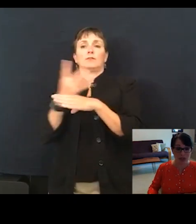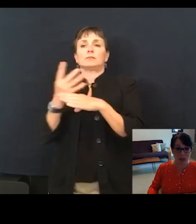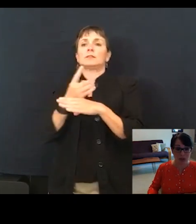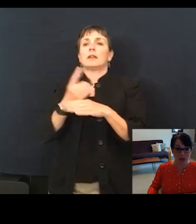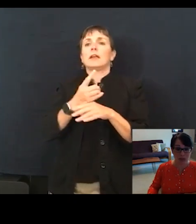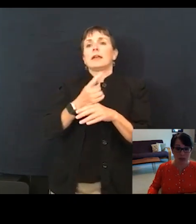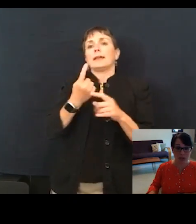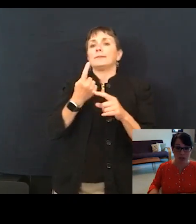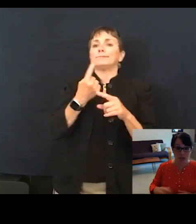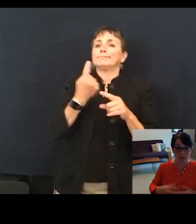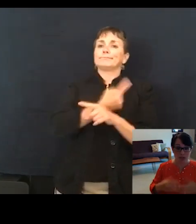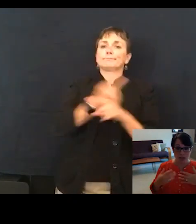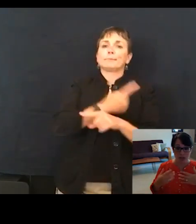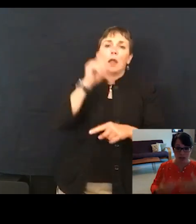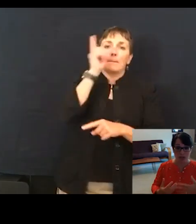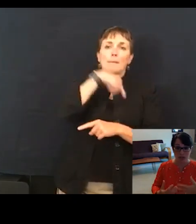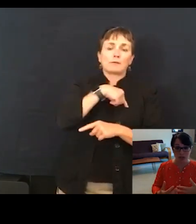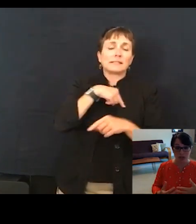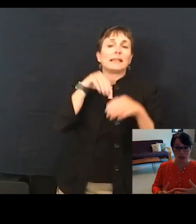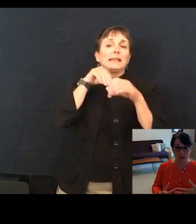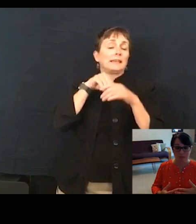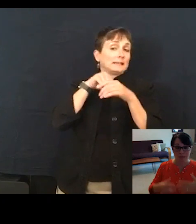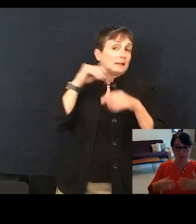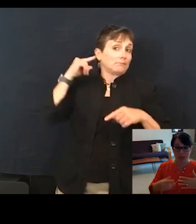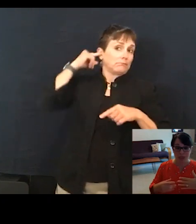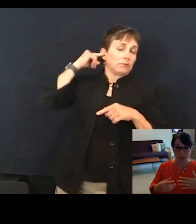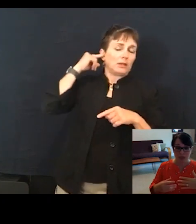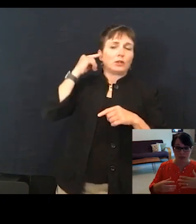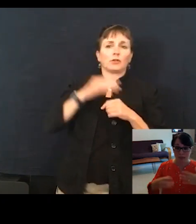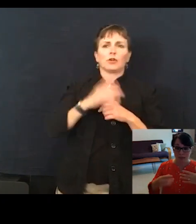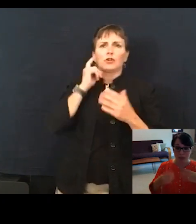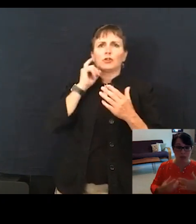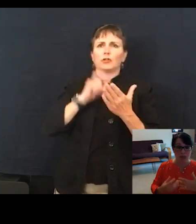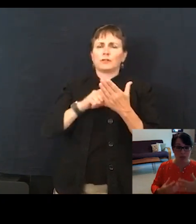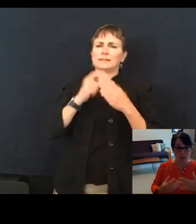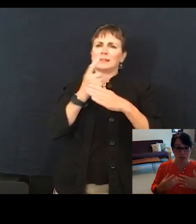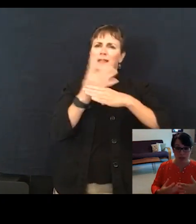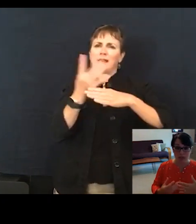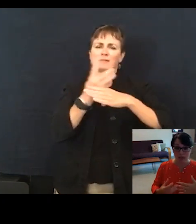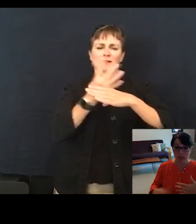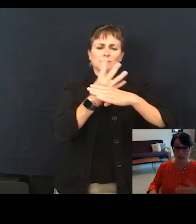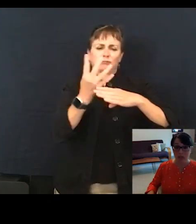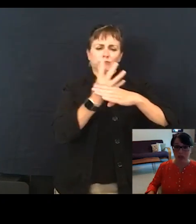bundles are very structured parts of the inner ear,